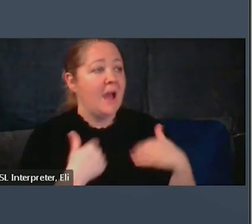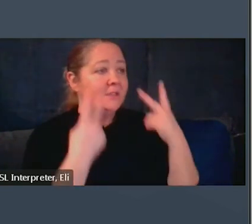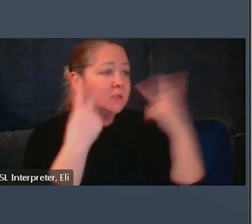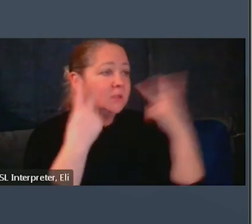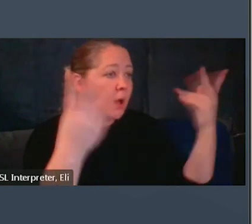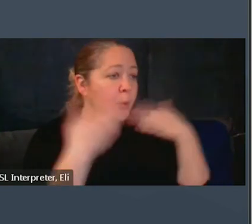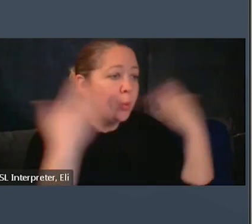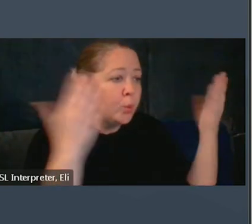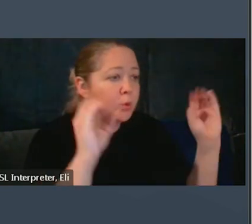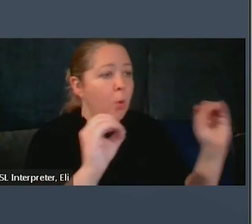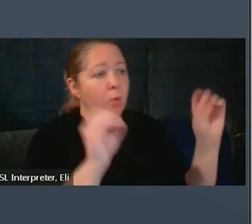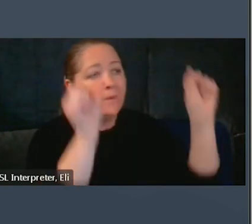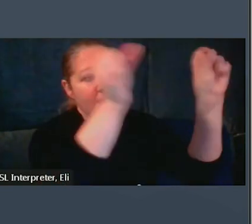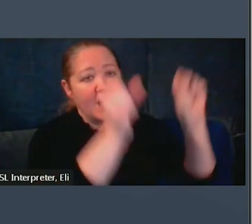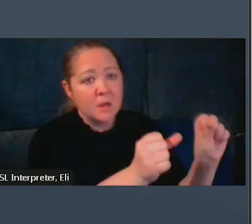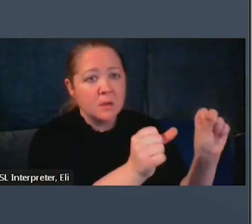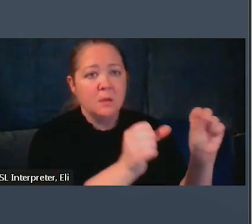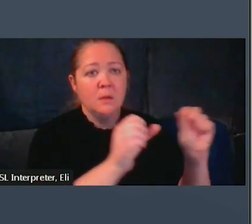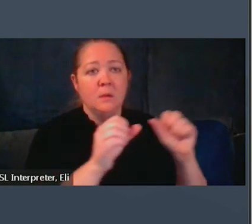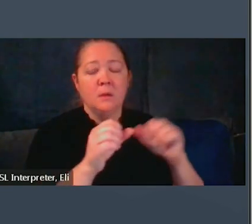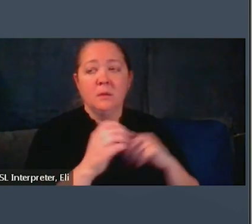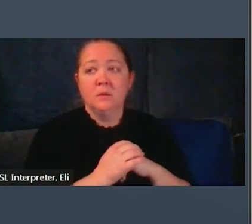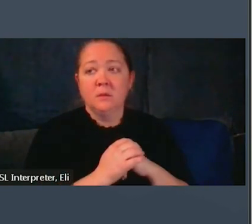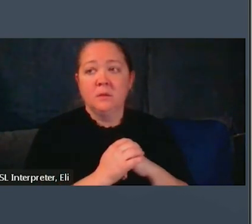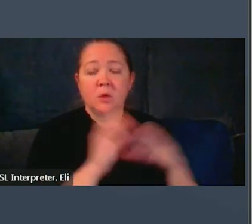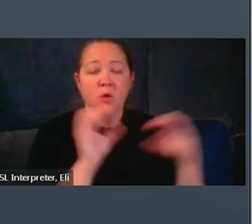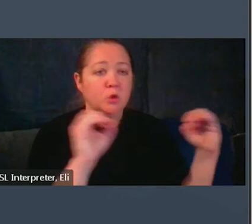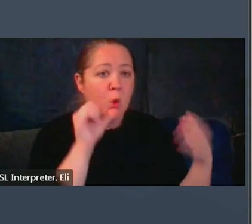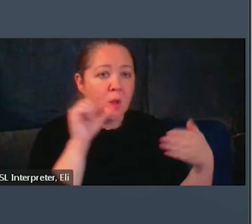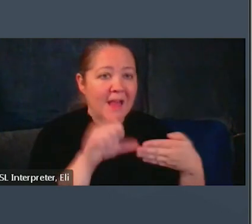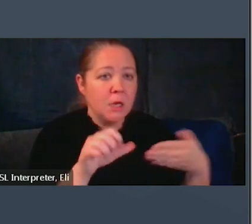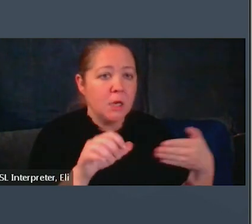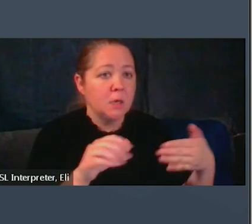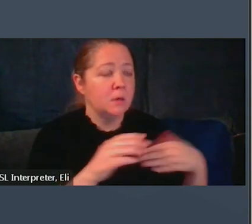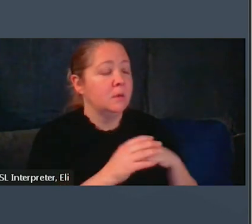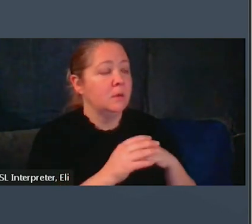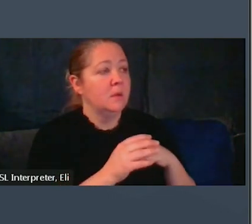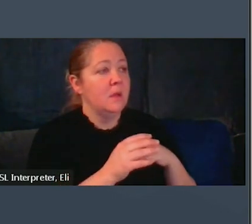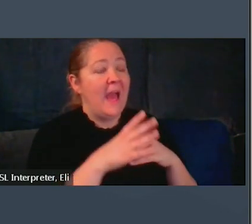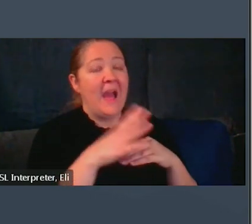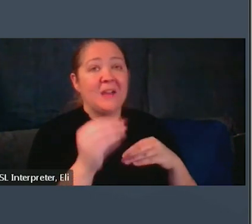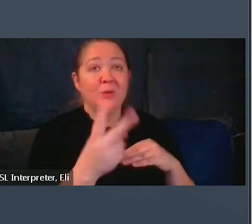the expansion of this facility, but even the current signage for the structure is quite a sign.